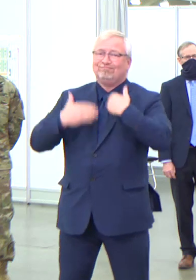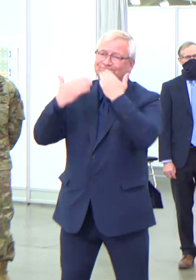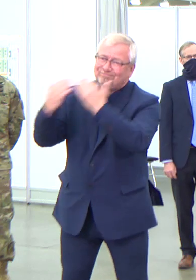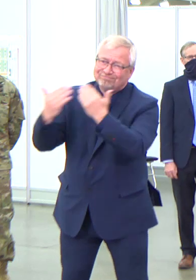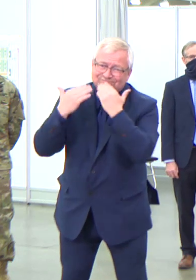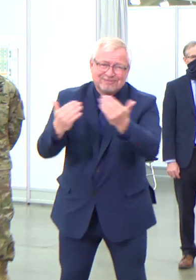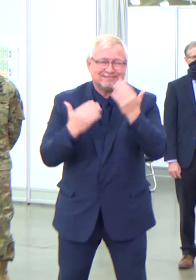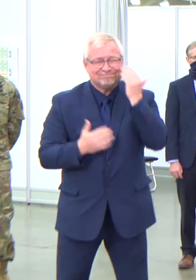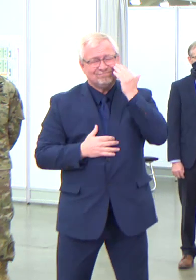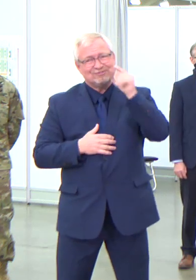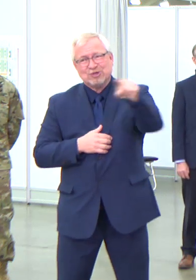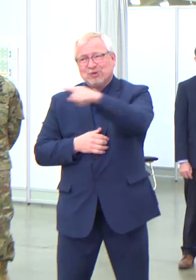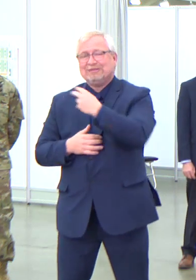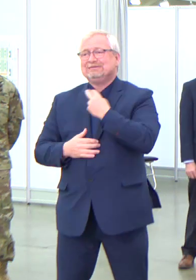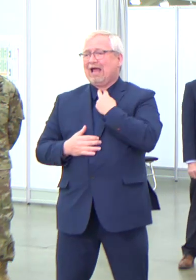those who have found ways to provide much